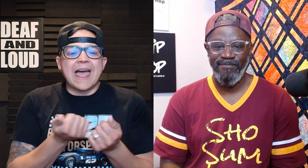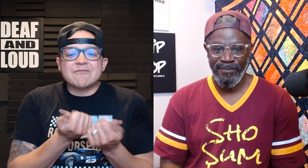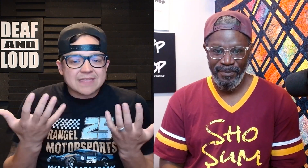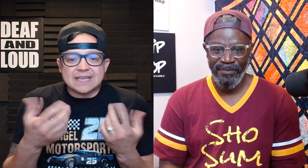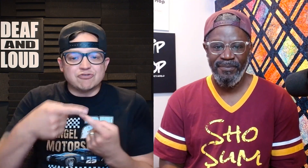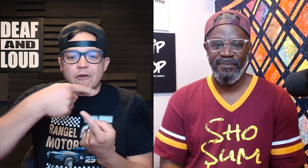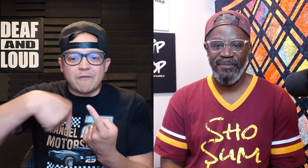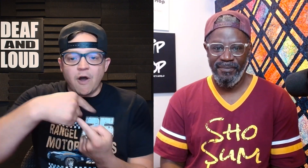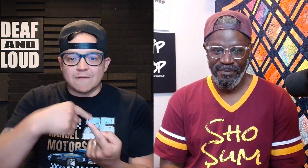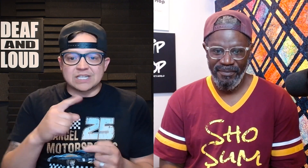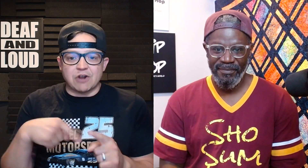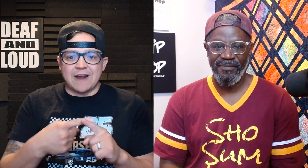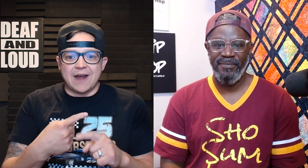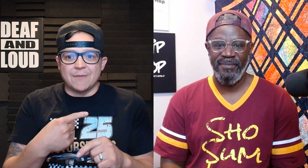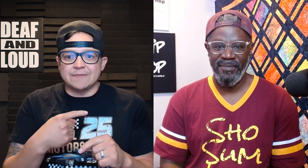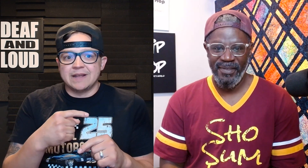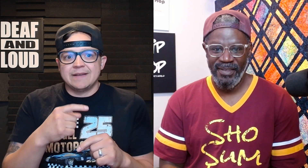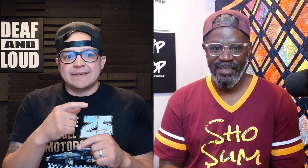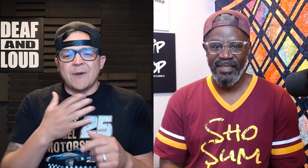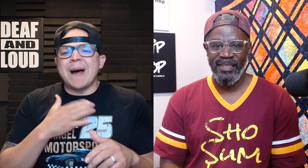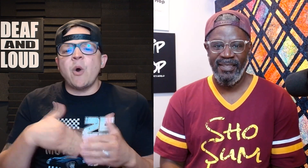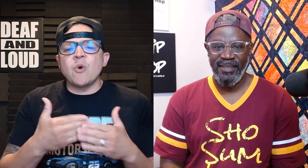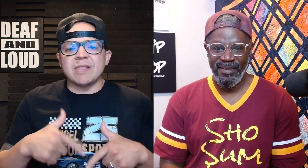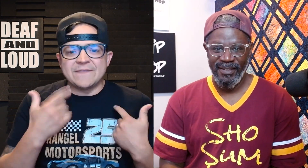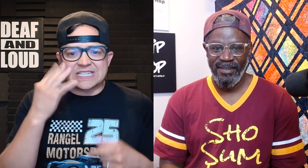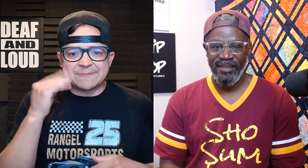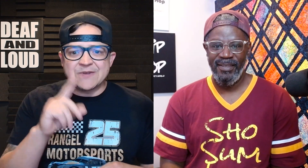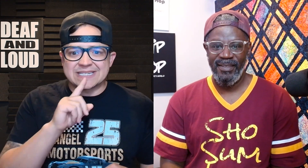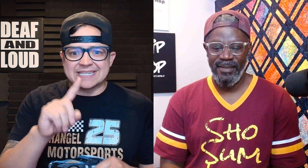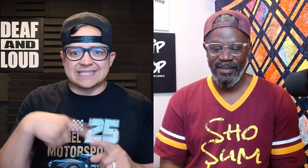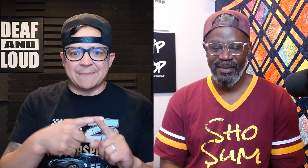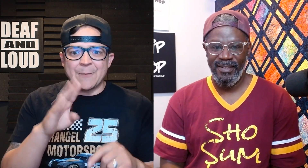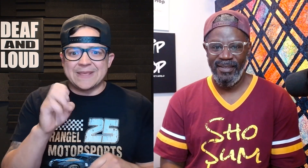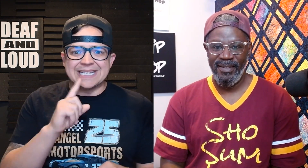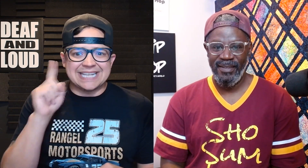Everything revolves around, you know, my whole life experience is about being Deaf.